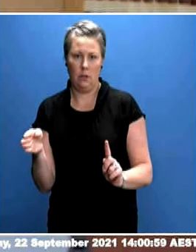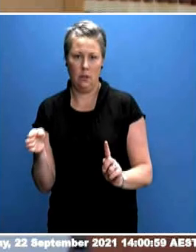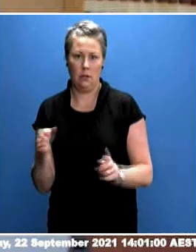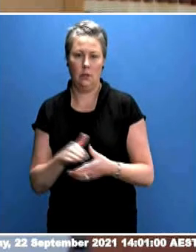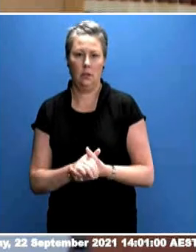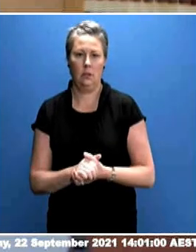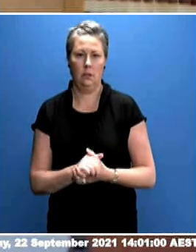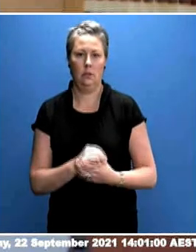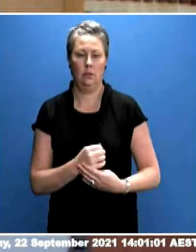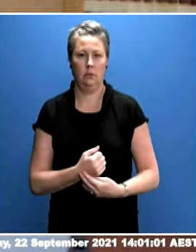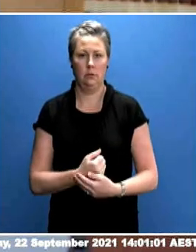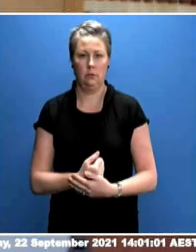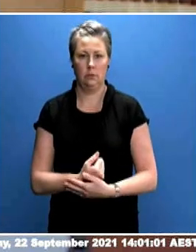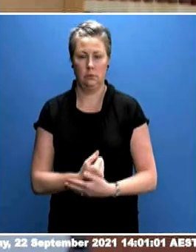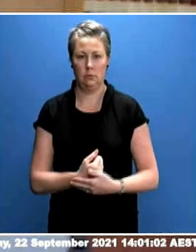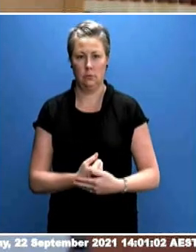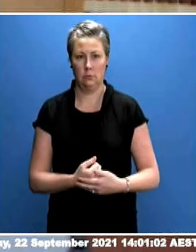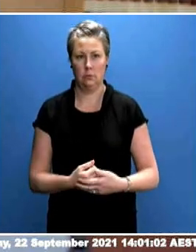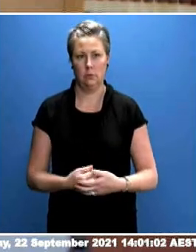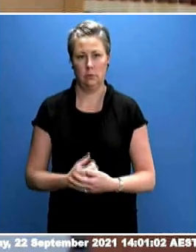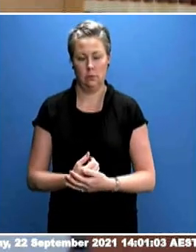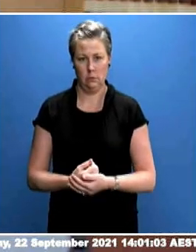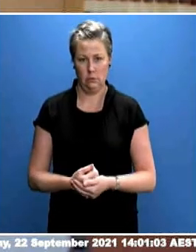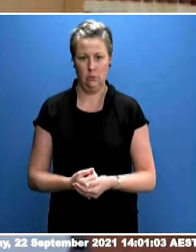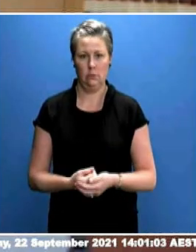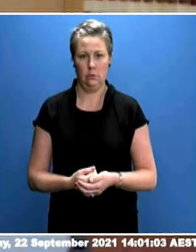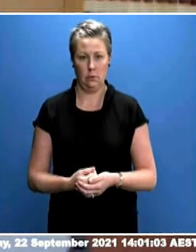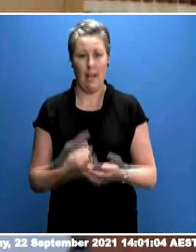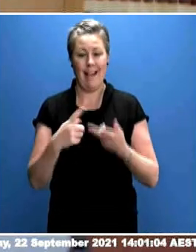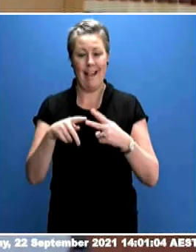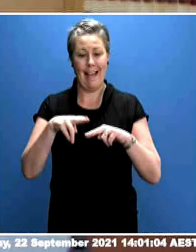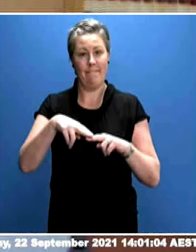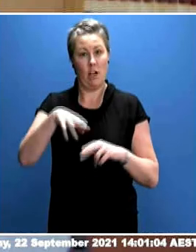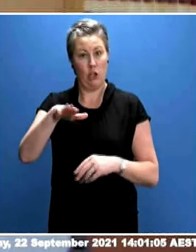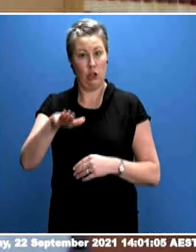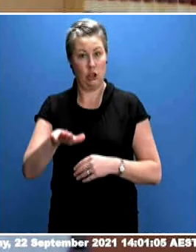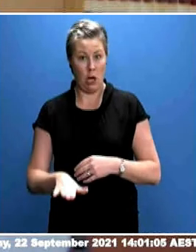In terms of understanding this, if a child is on a protection order,